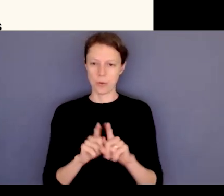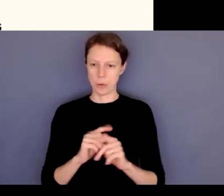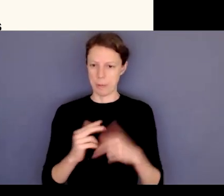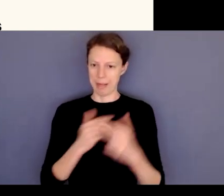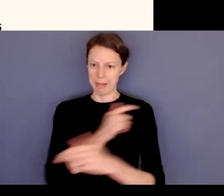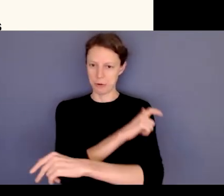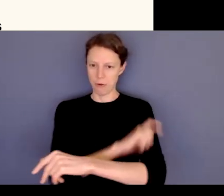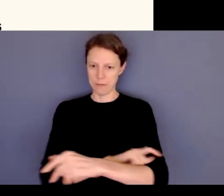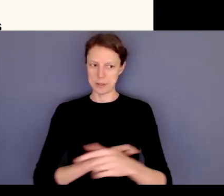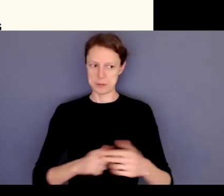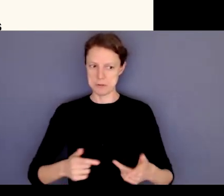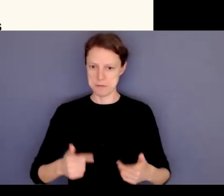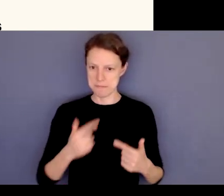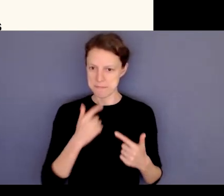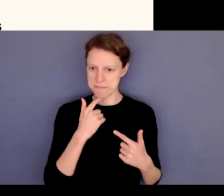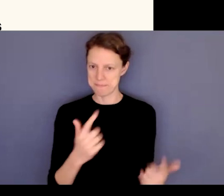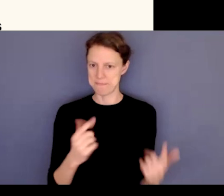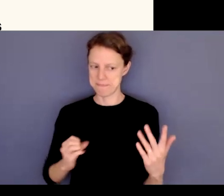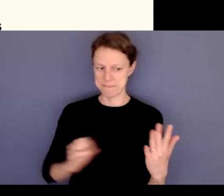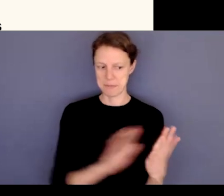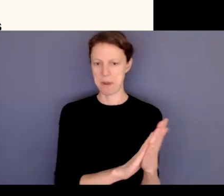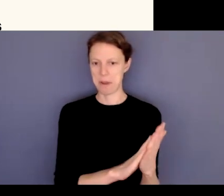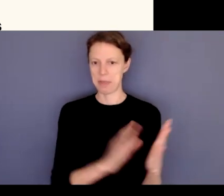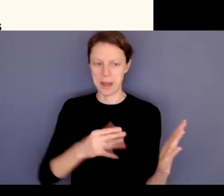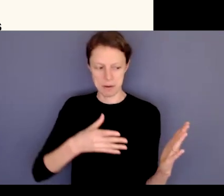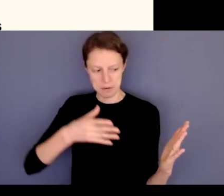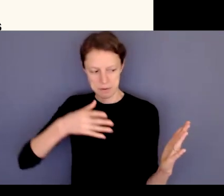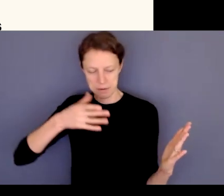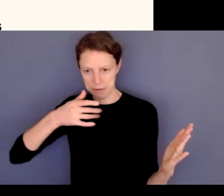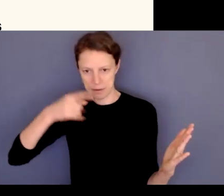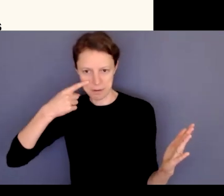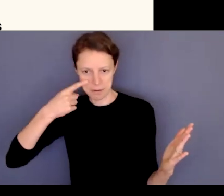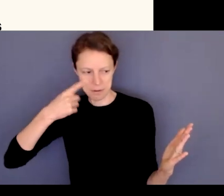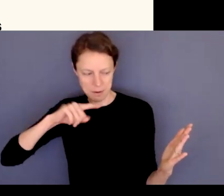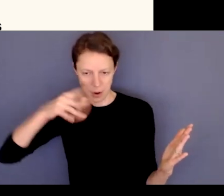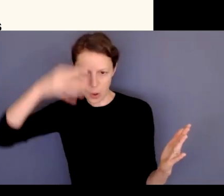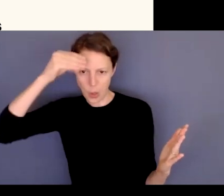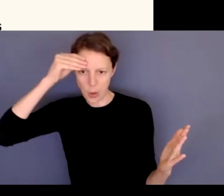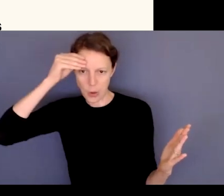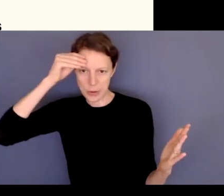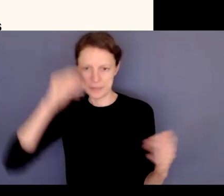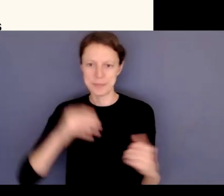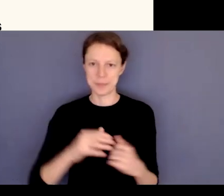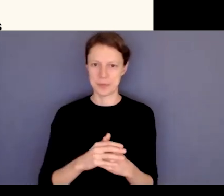learn from them. We also focus on function over form. I think it's safe to say that Westjustice doesn't necessarily